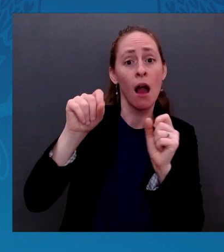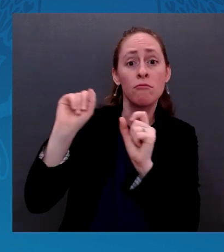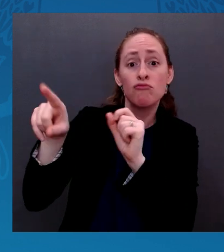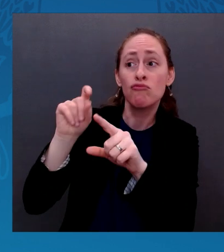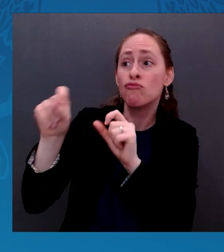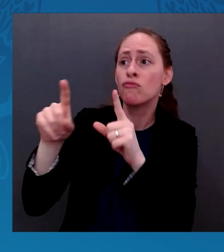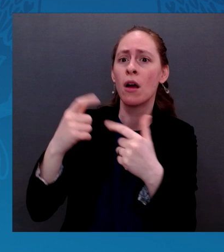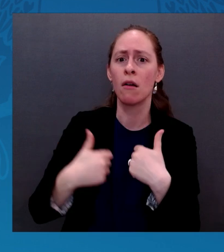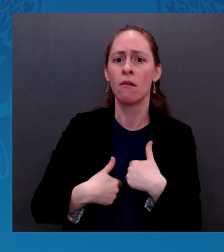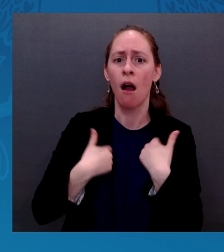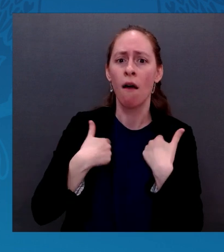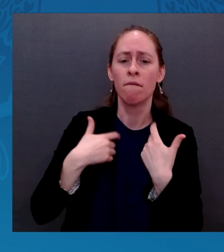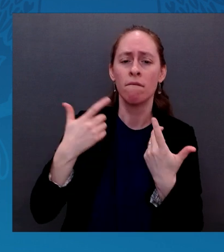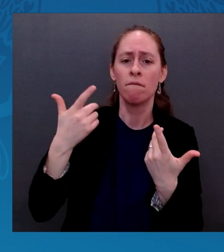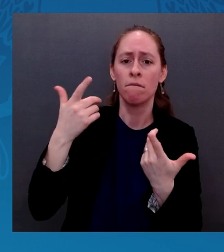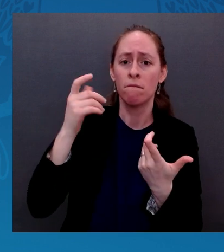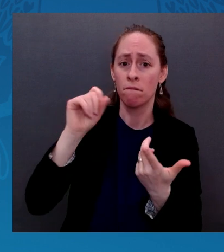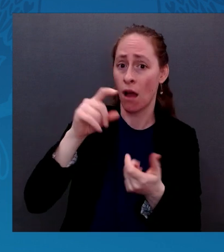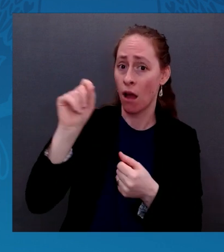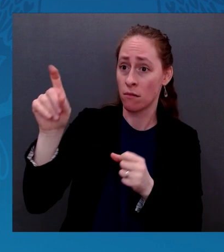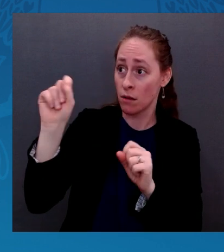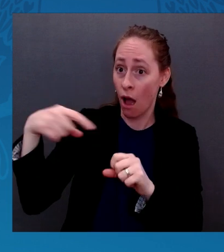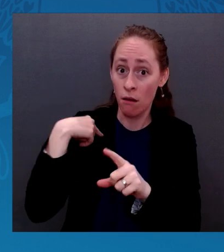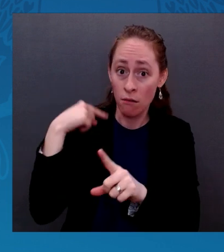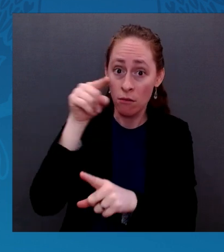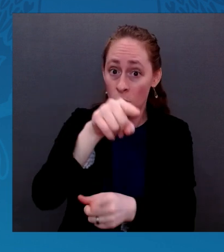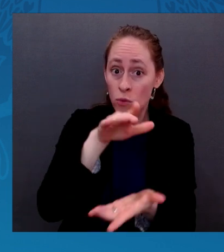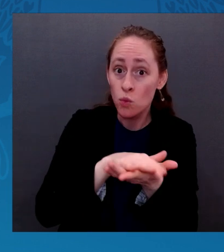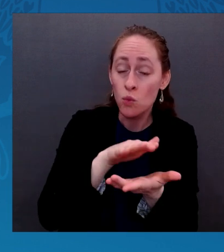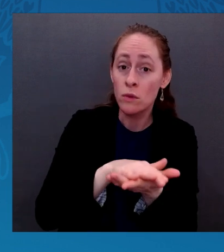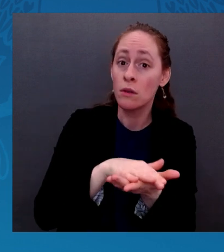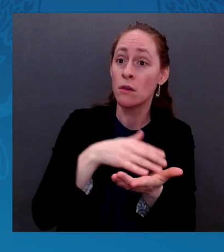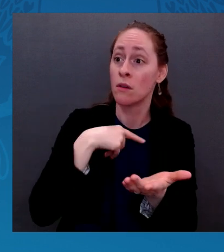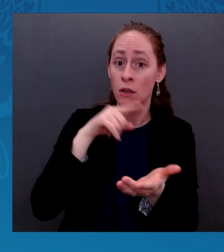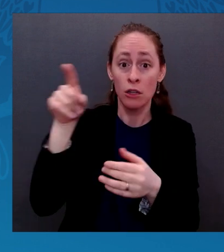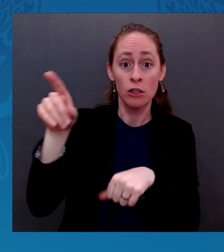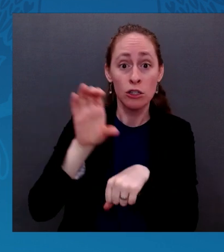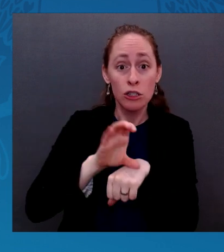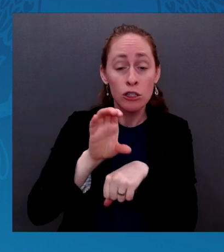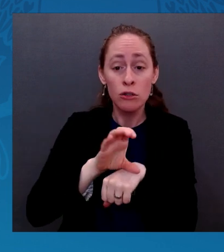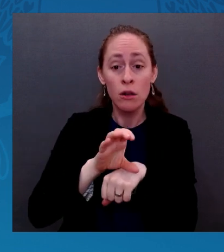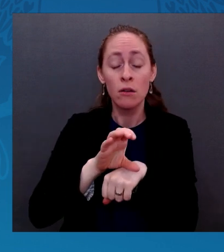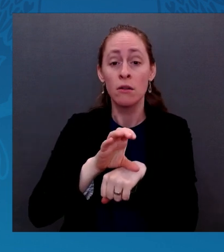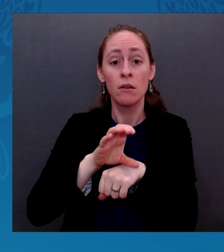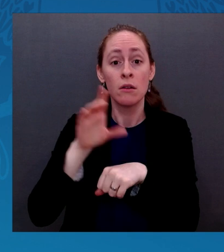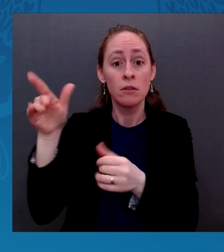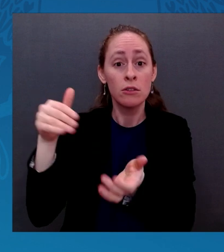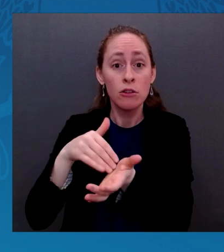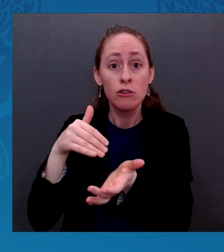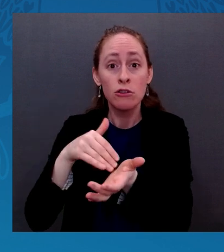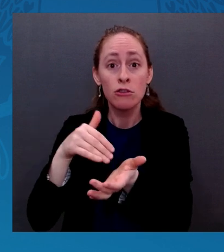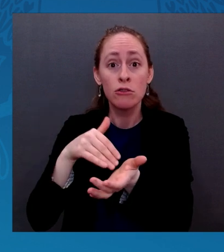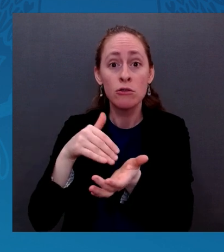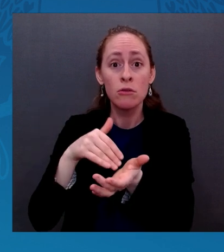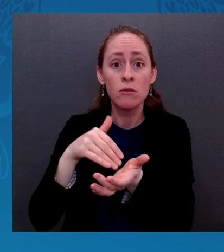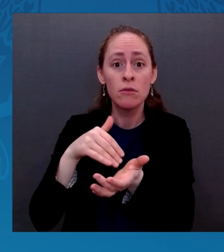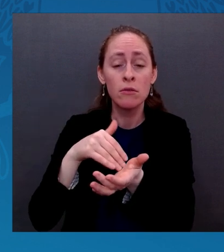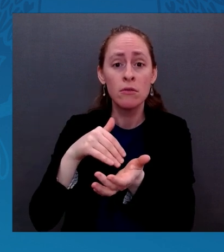get to the doctor's office? That's real. And then we want to make sure that when we implement these plans that they actually are helpful